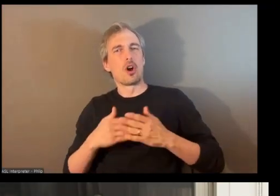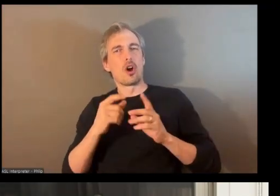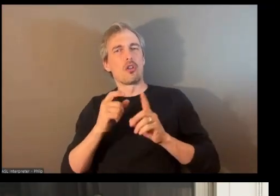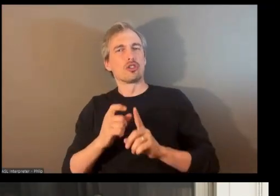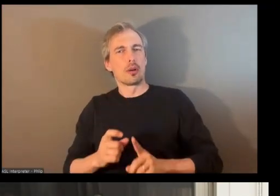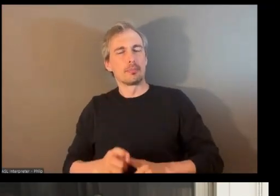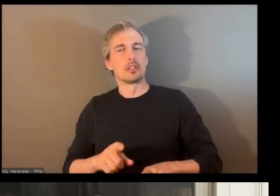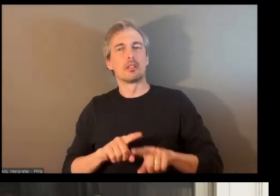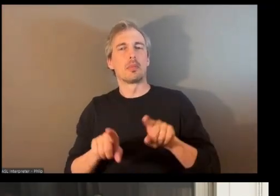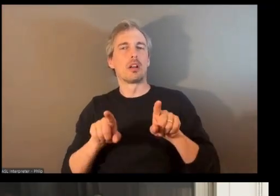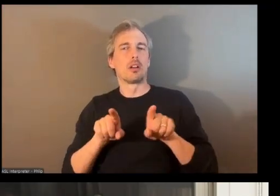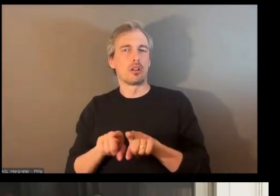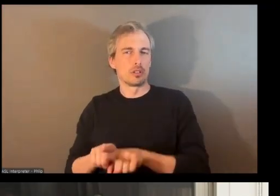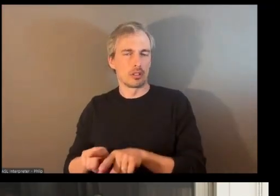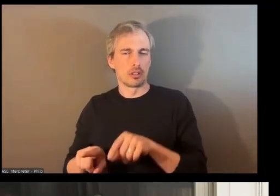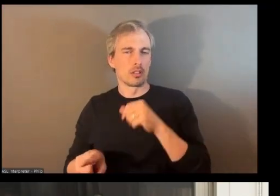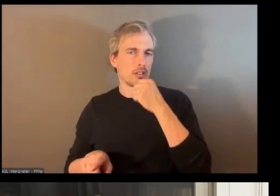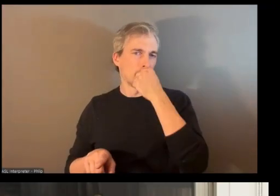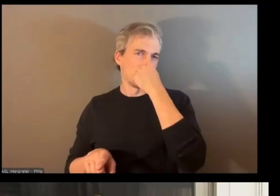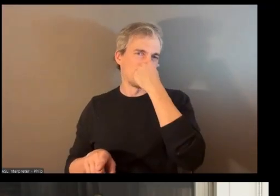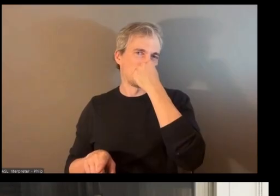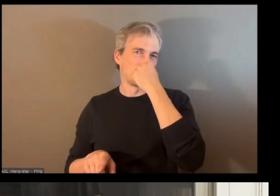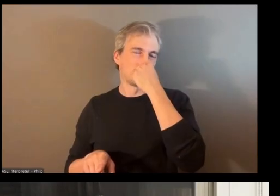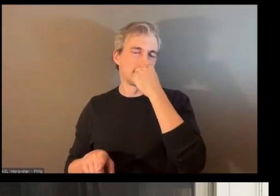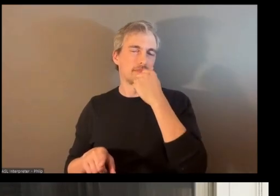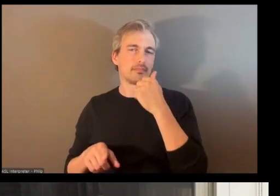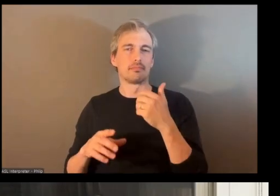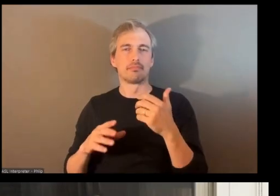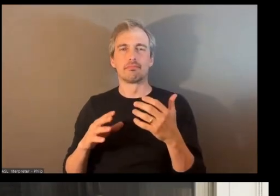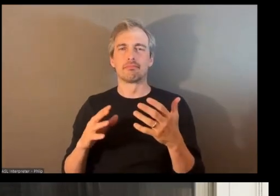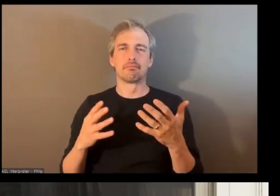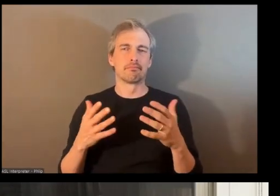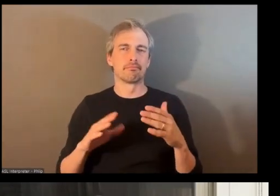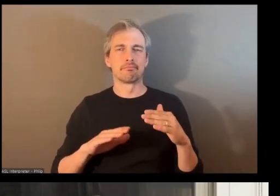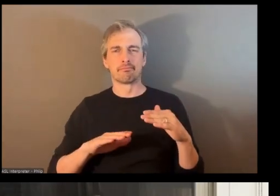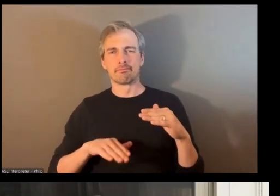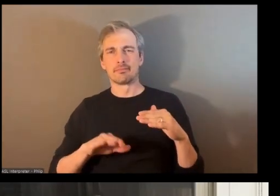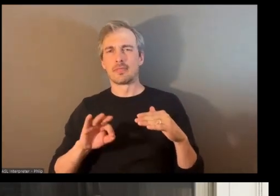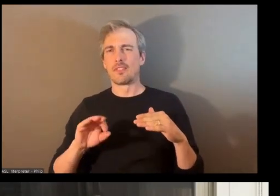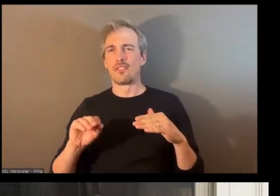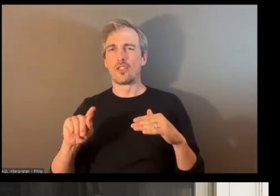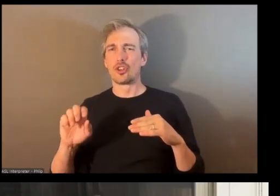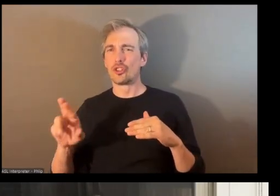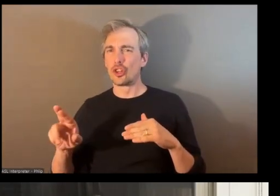I don't know... Footer area. Where you explain all the things. But that would be so much. And then you would have to repeat it on every page.